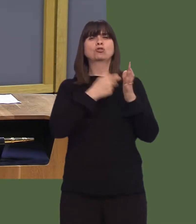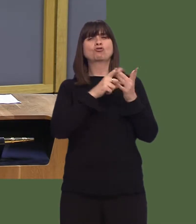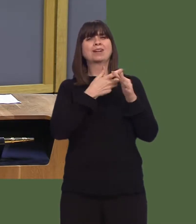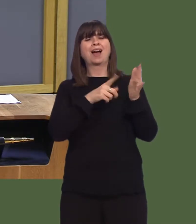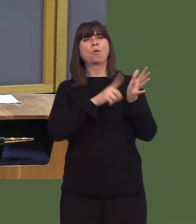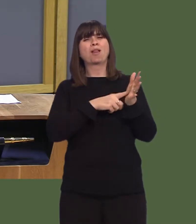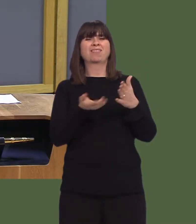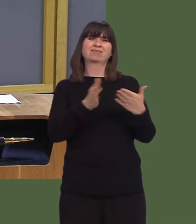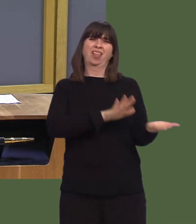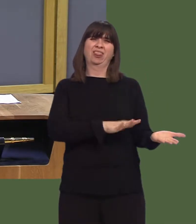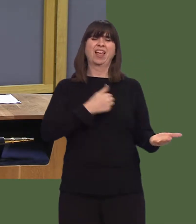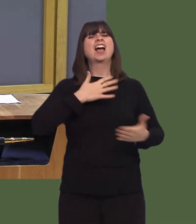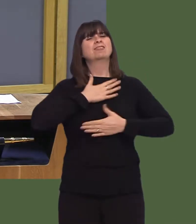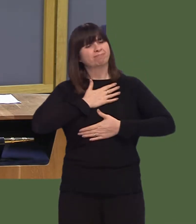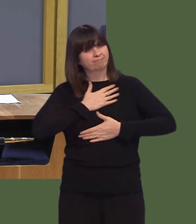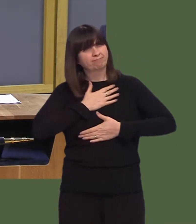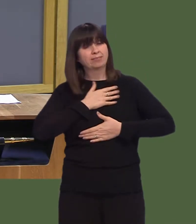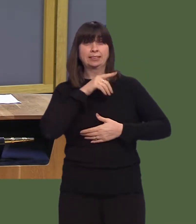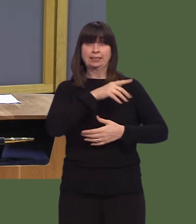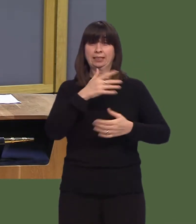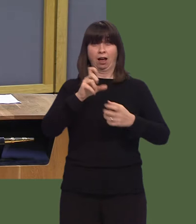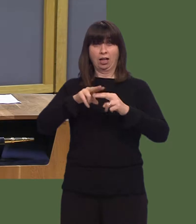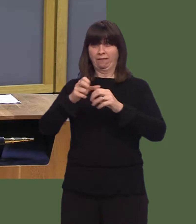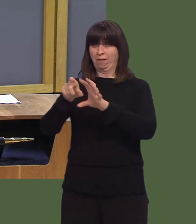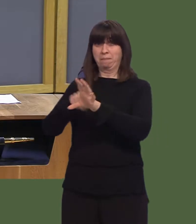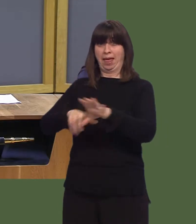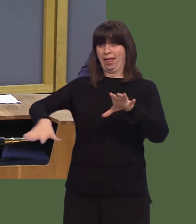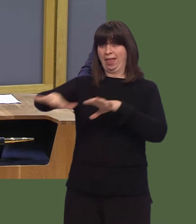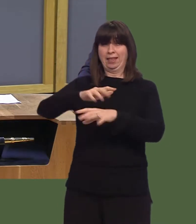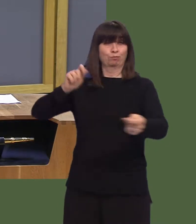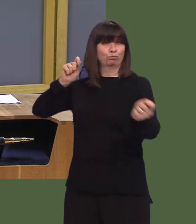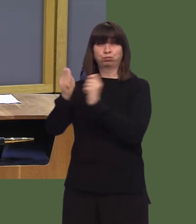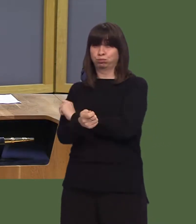transformed this area of Cardiff bay, which is home to our Parliament today.